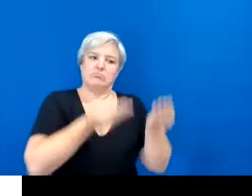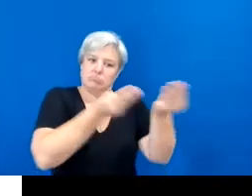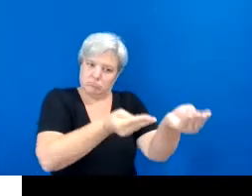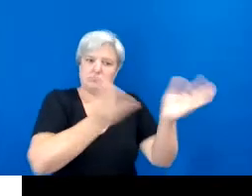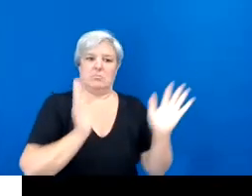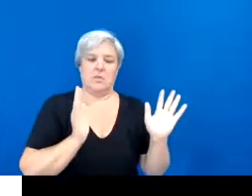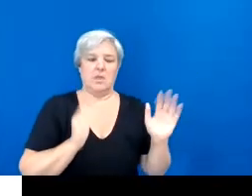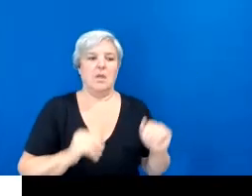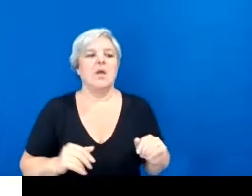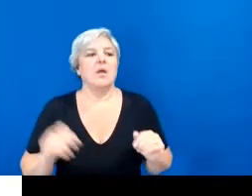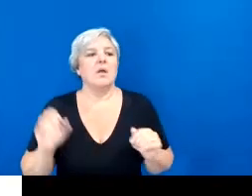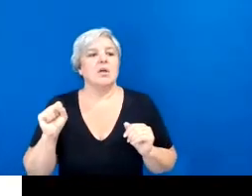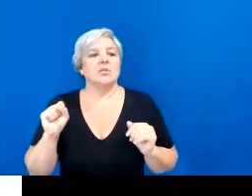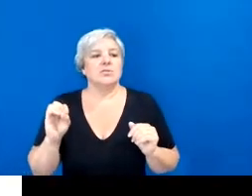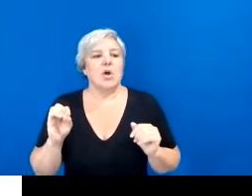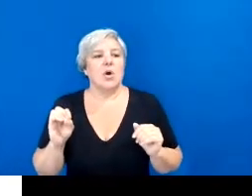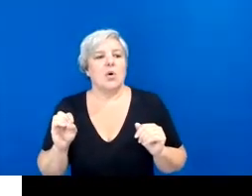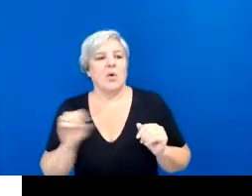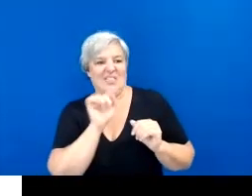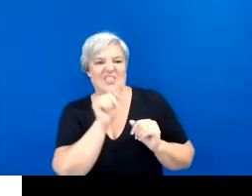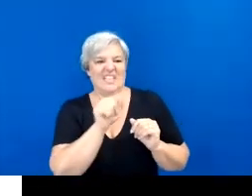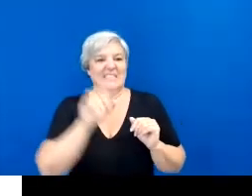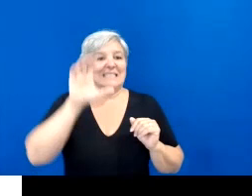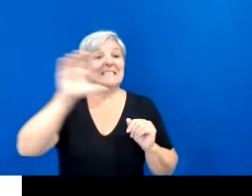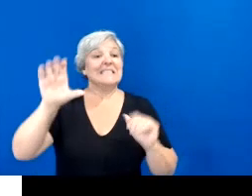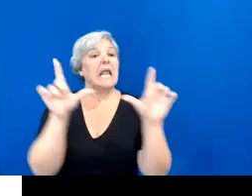Okay, so this is what the CC licenses look like.